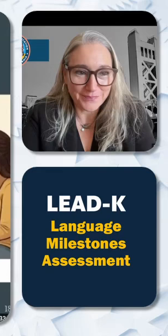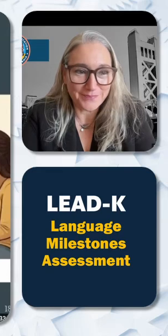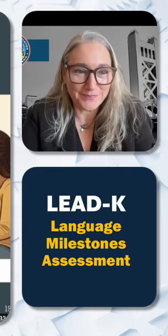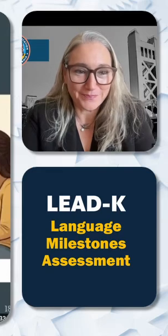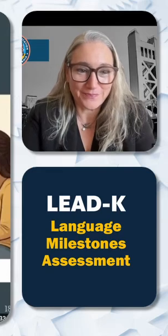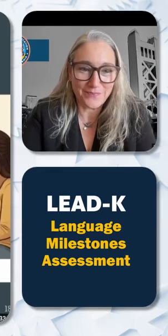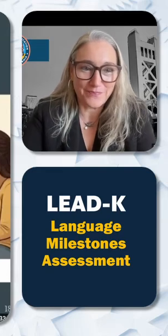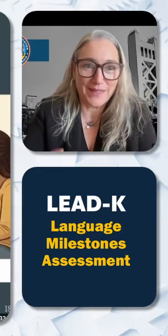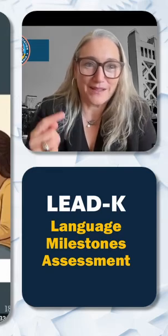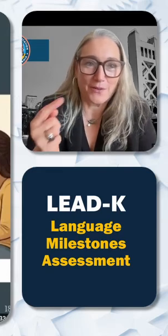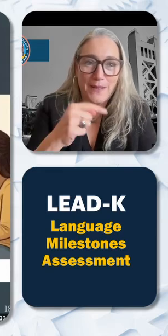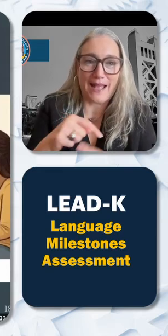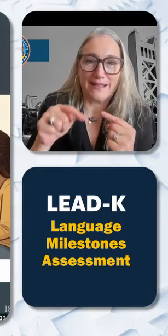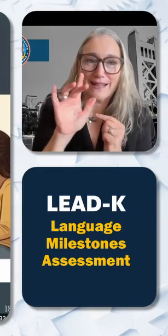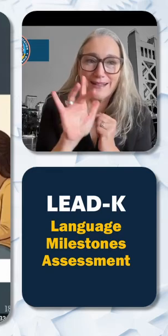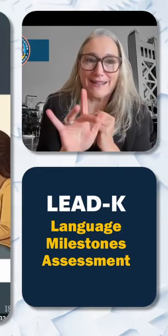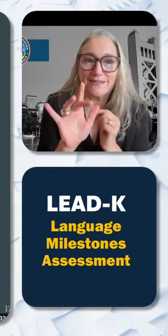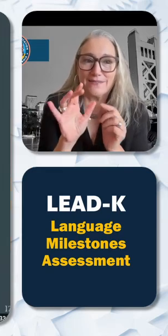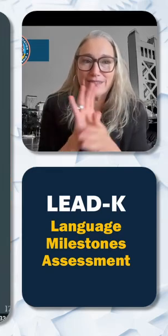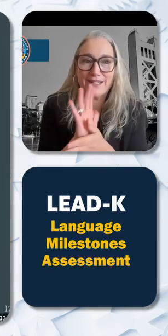I'll show you what that looks like now.